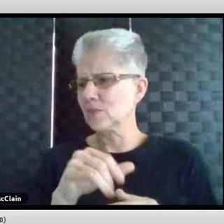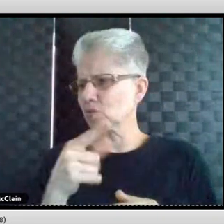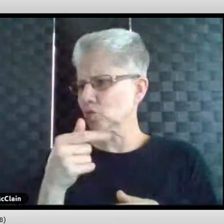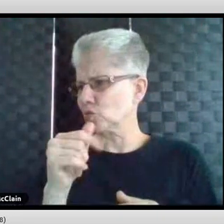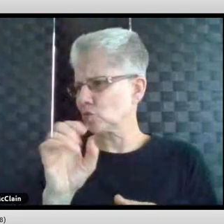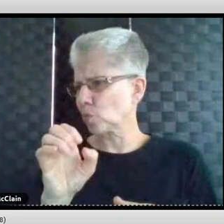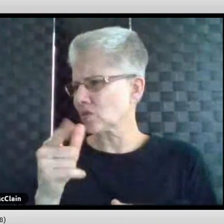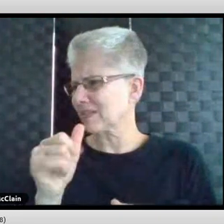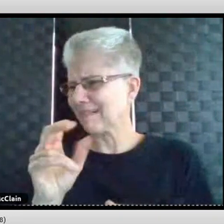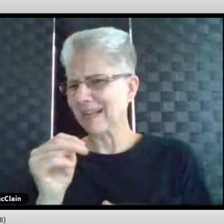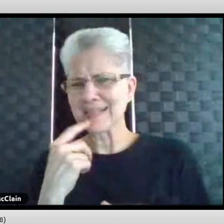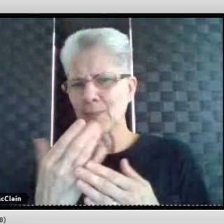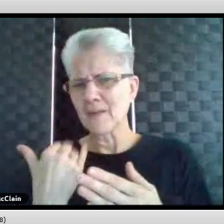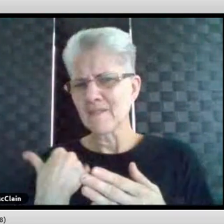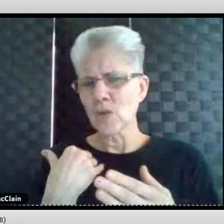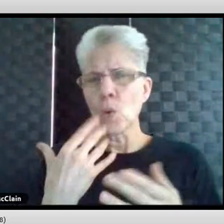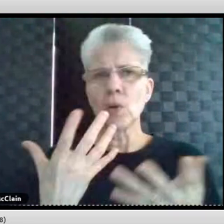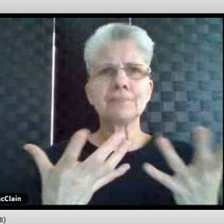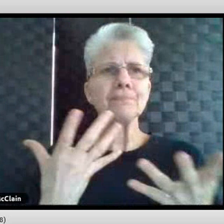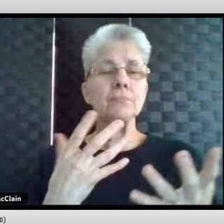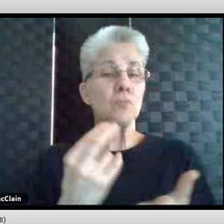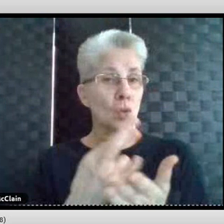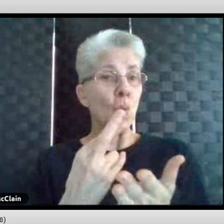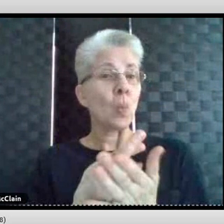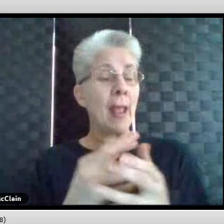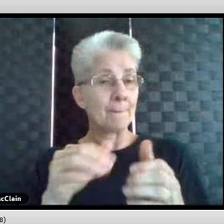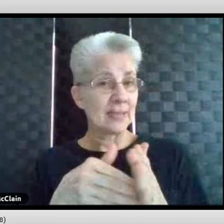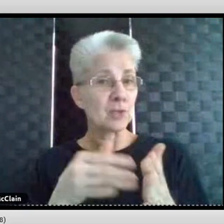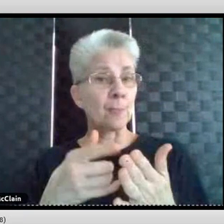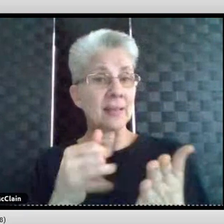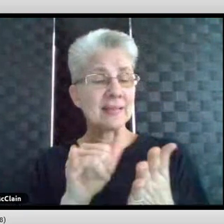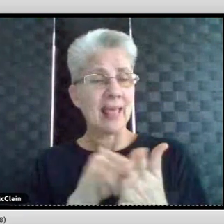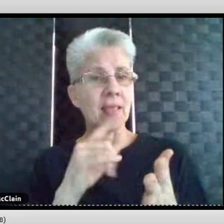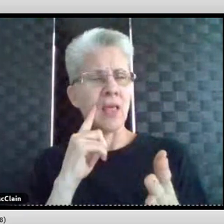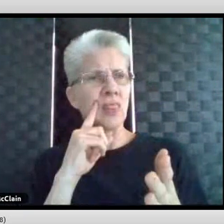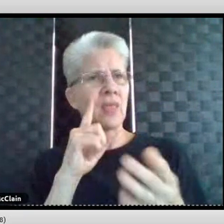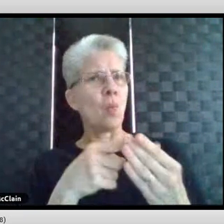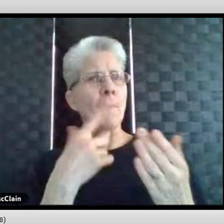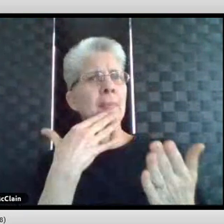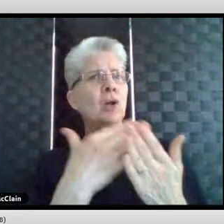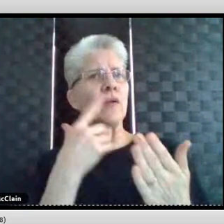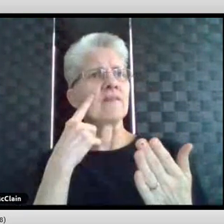were saying earlier rehab centers and things like that to see what they think might be good at the library.